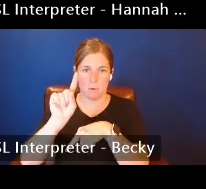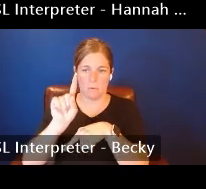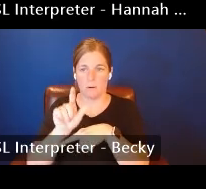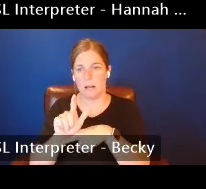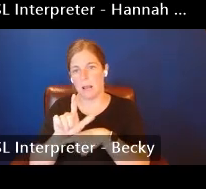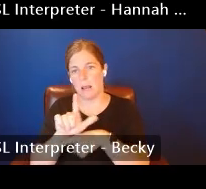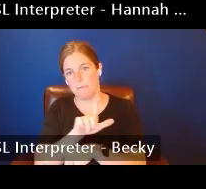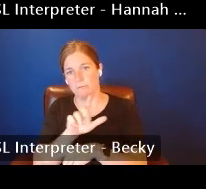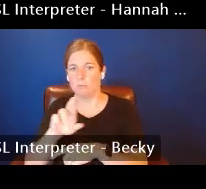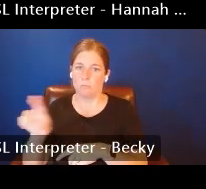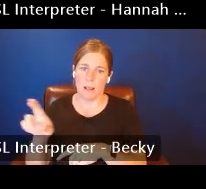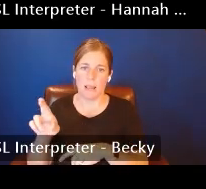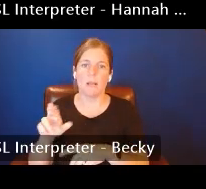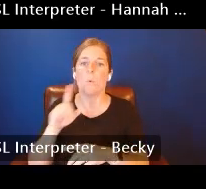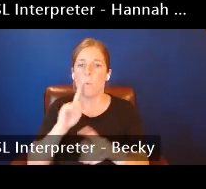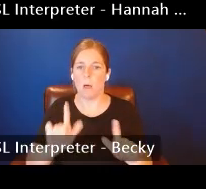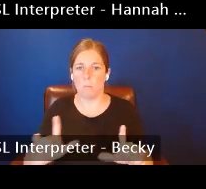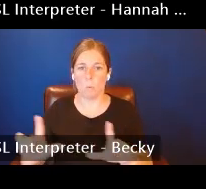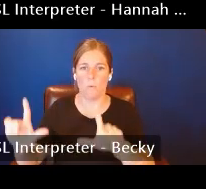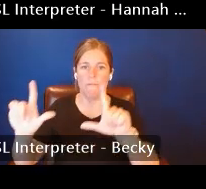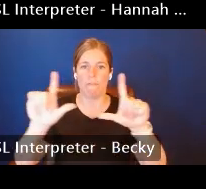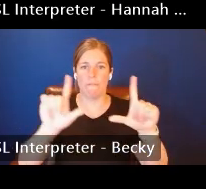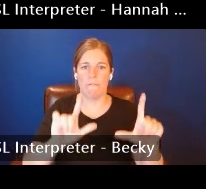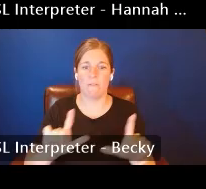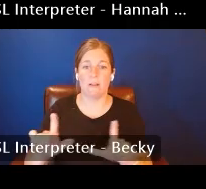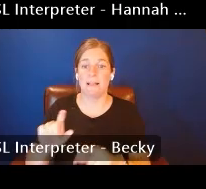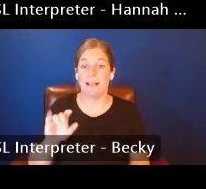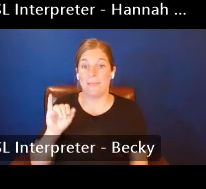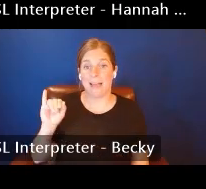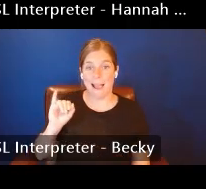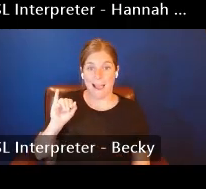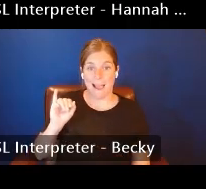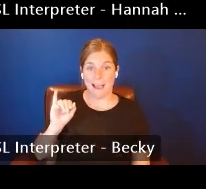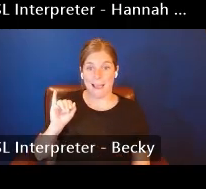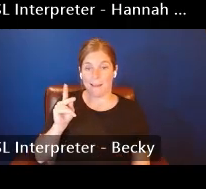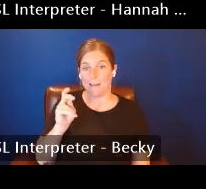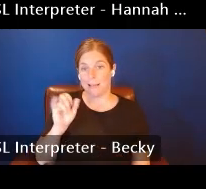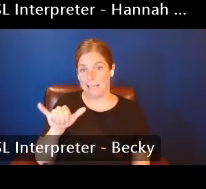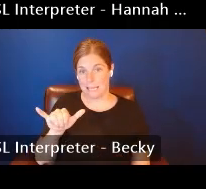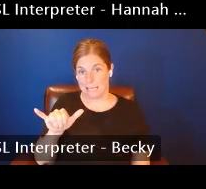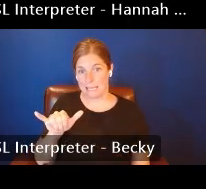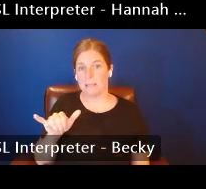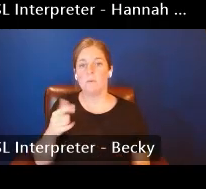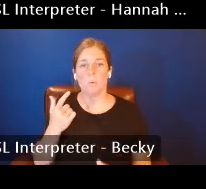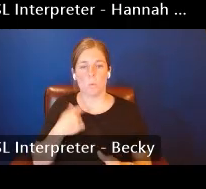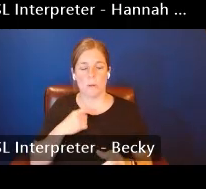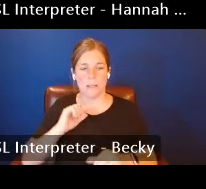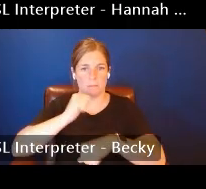And then the I key, we used to do a query of the center of the map.